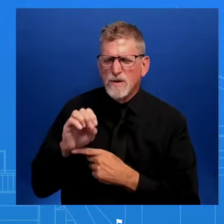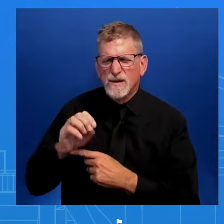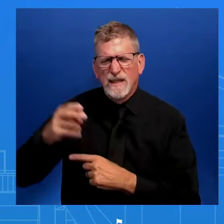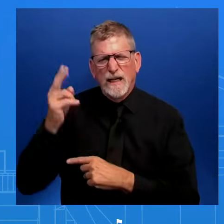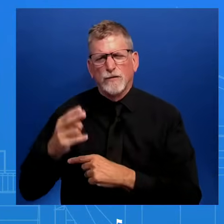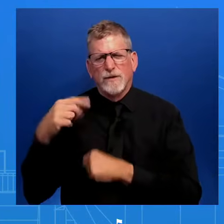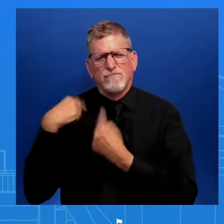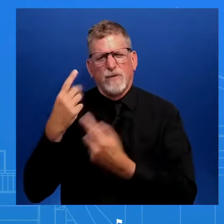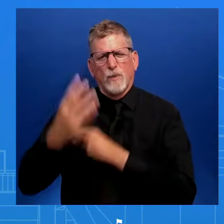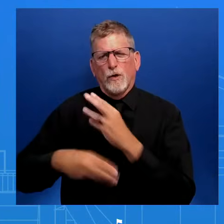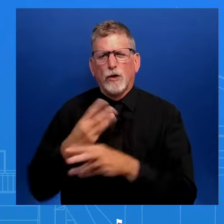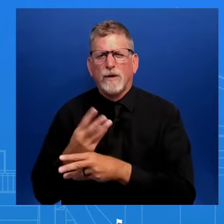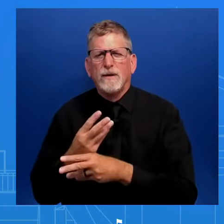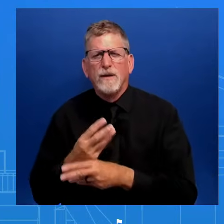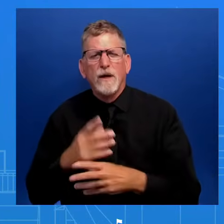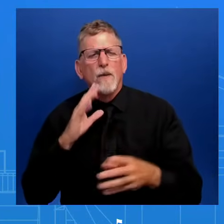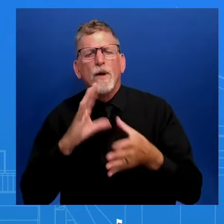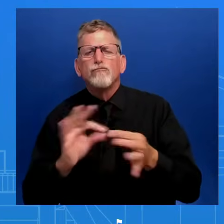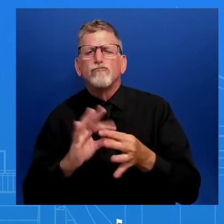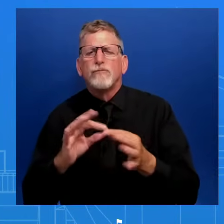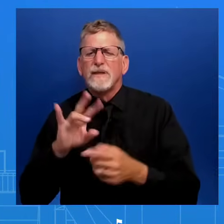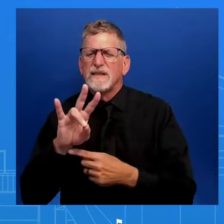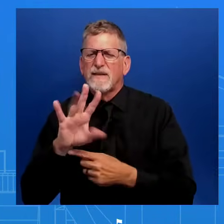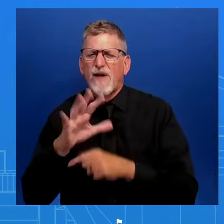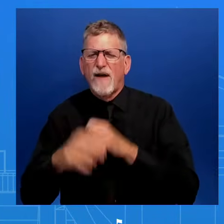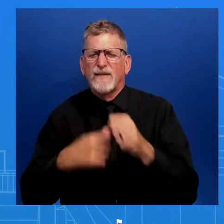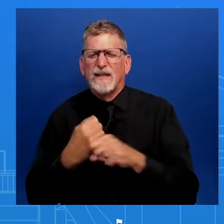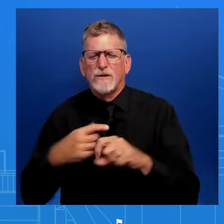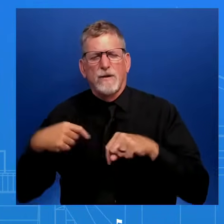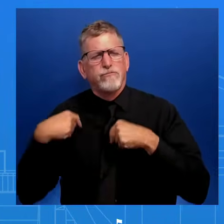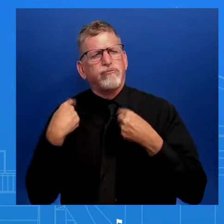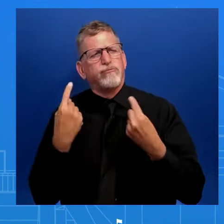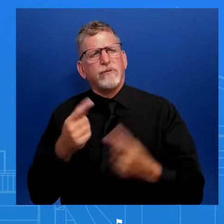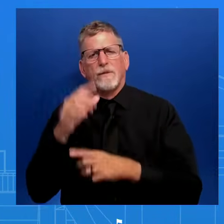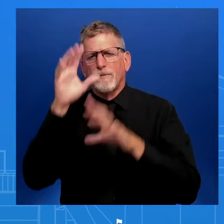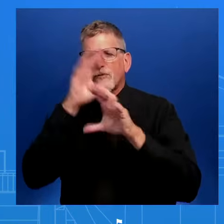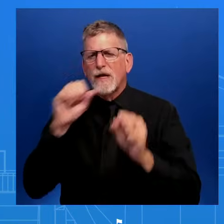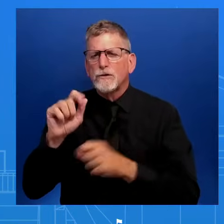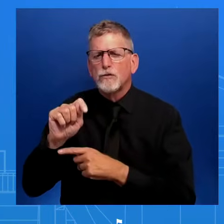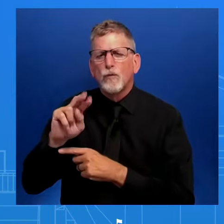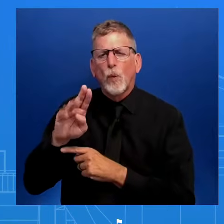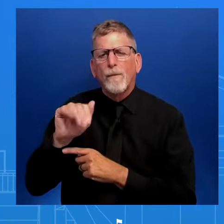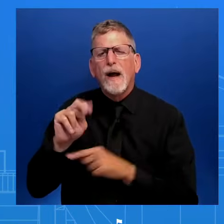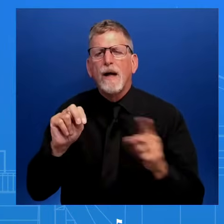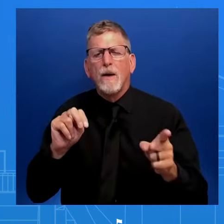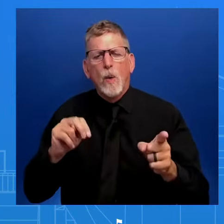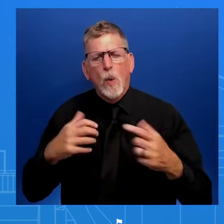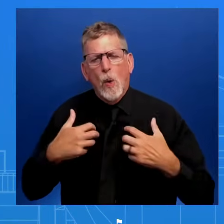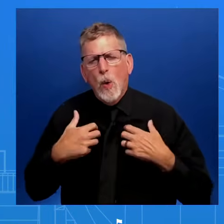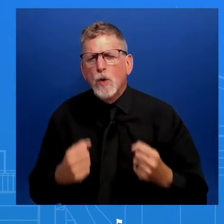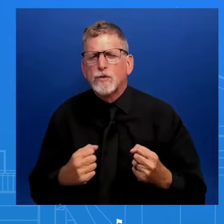to remove some posts the administration didn't like. It's been about three weeks since the judge restricted access from certain agencies